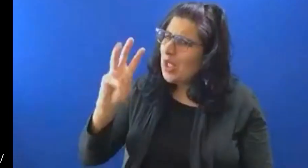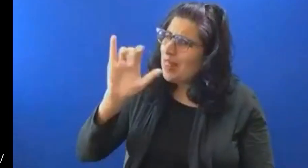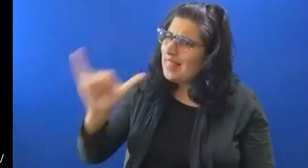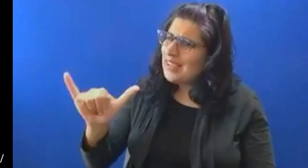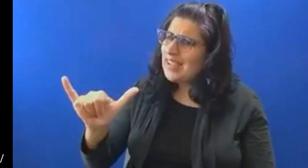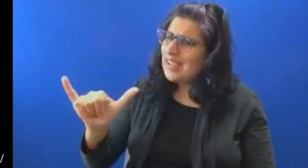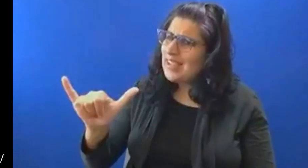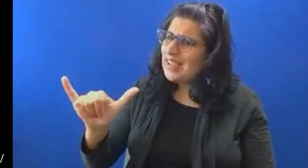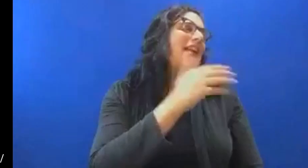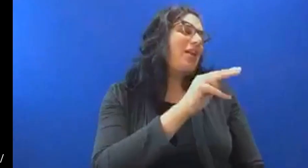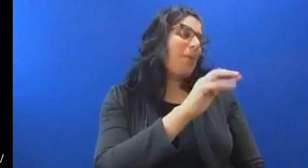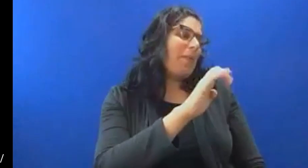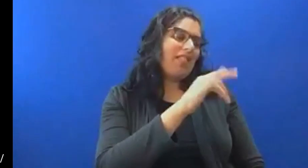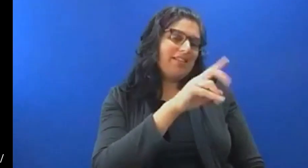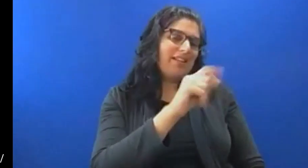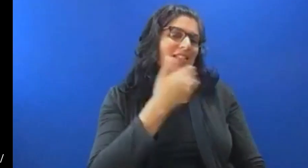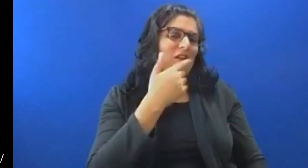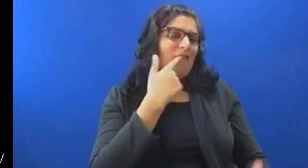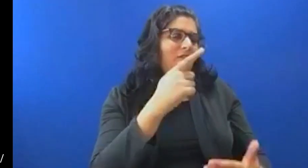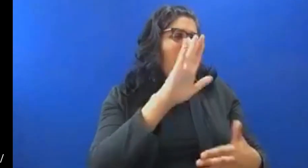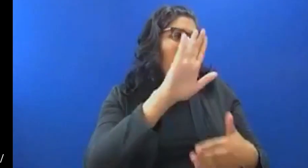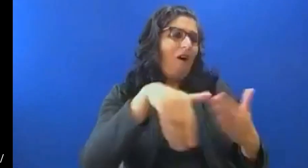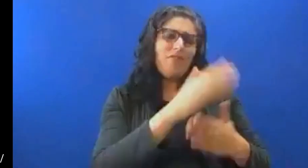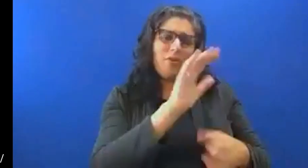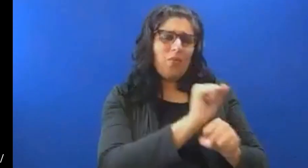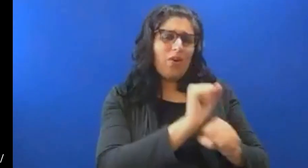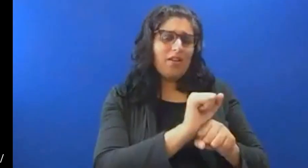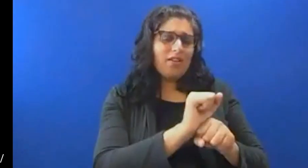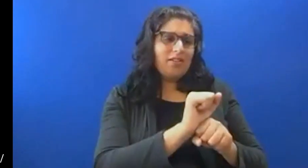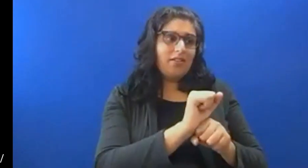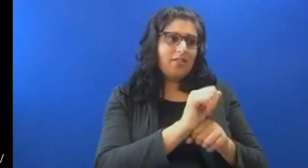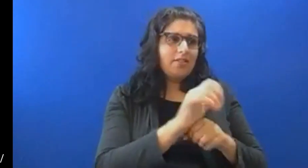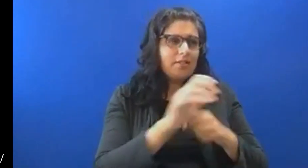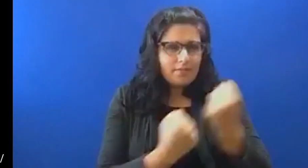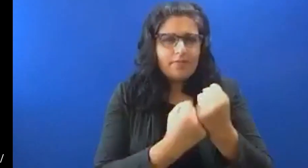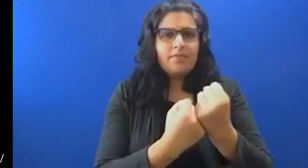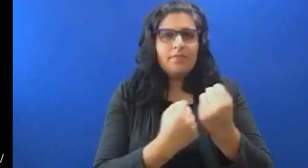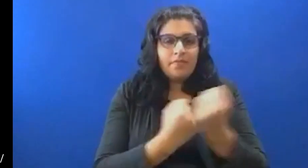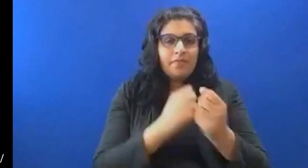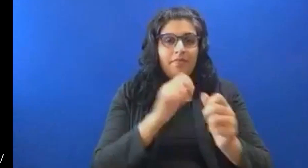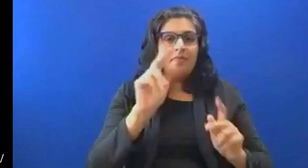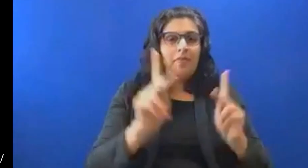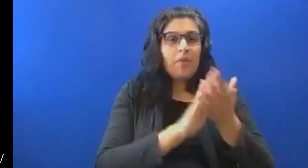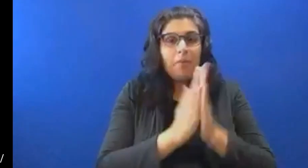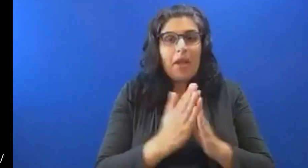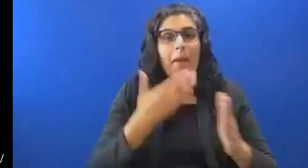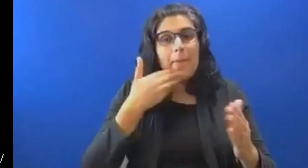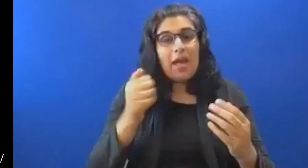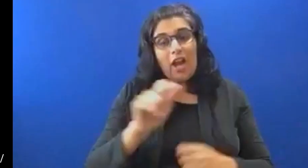Thank you so much for all the work you do to push people to be better allies and to keep striving for that.